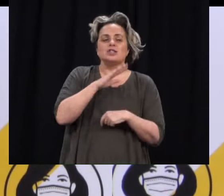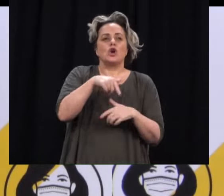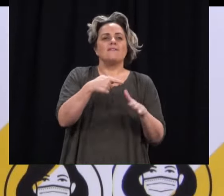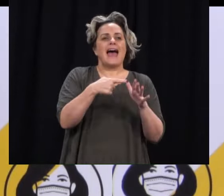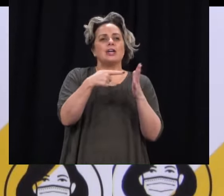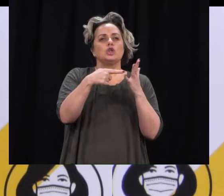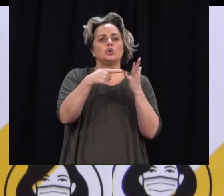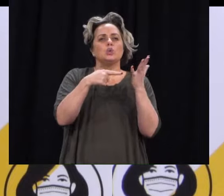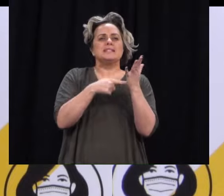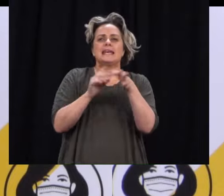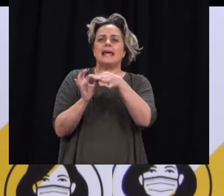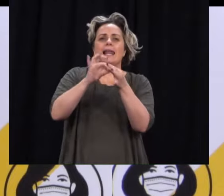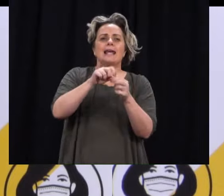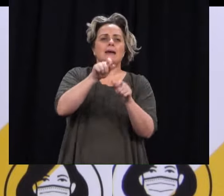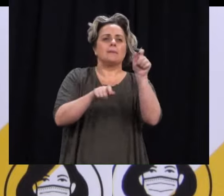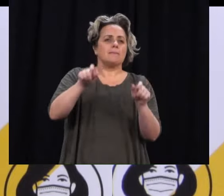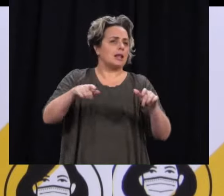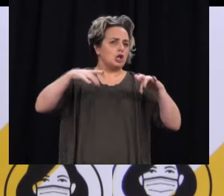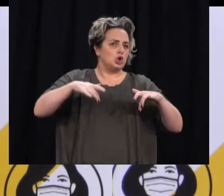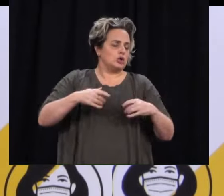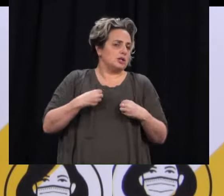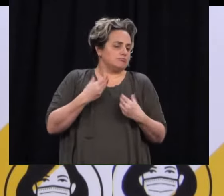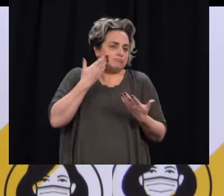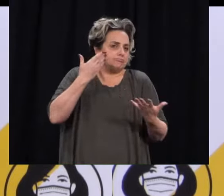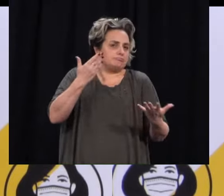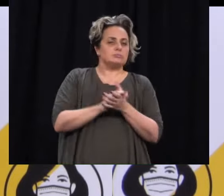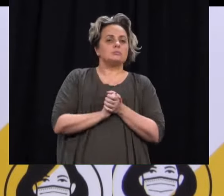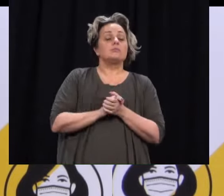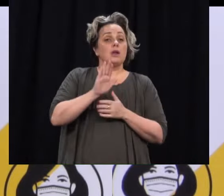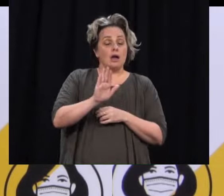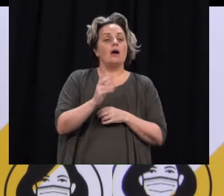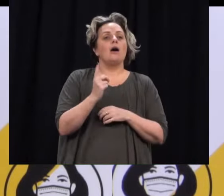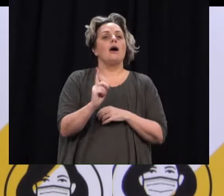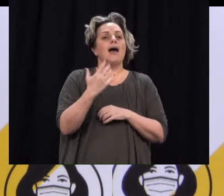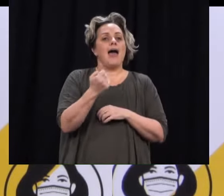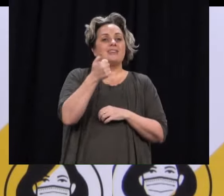information we will be able to provide. I'm sorry, I don't